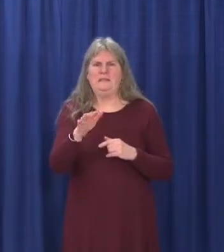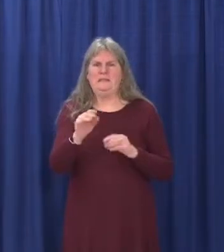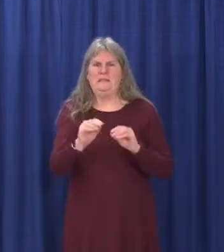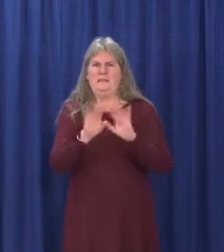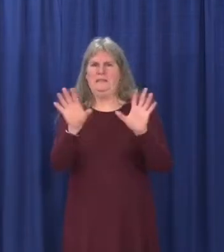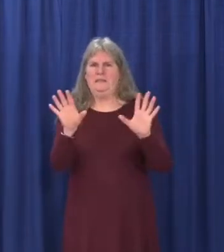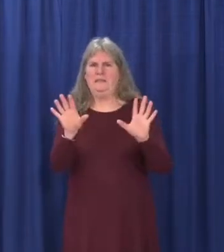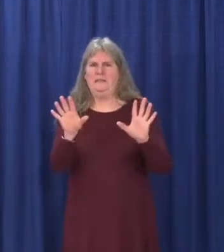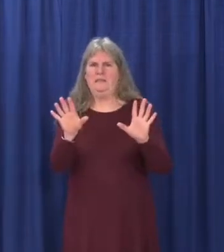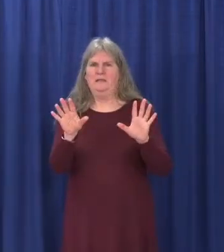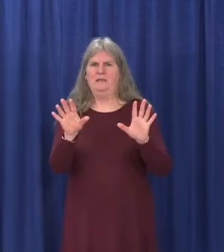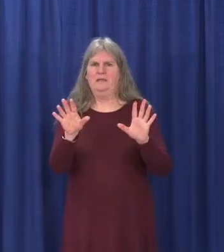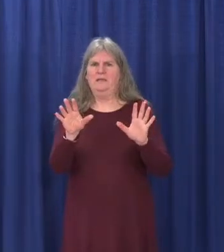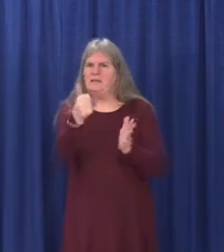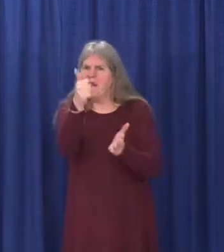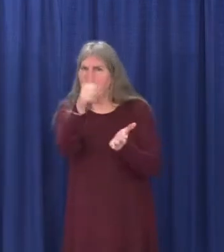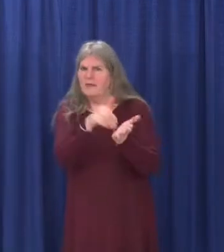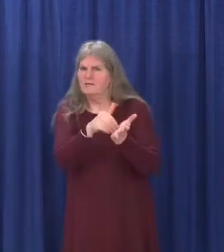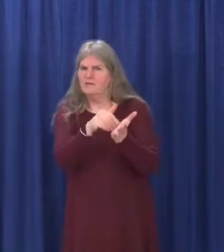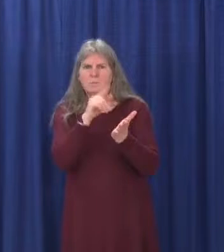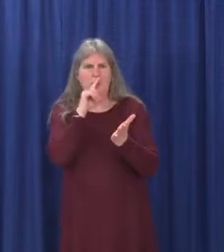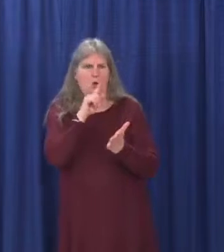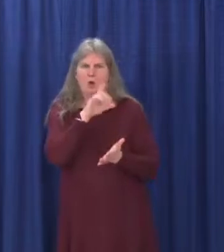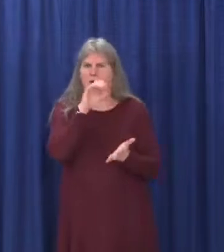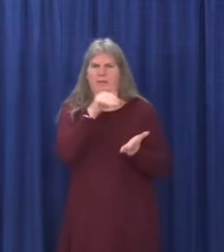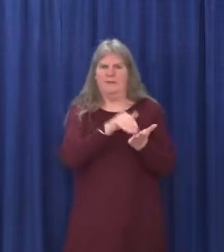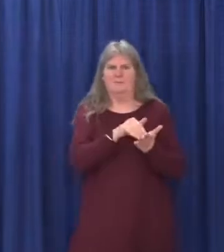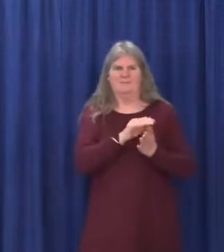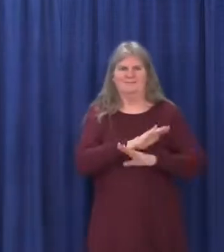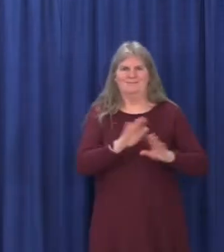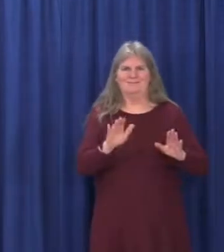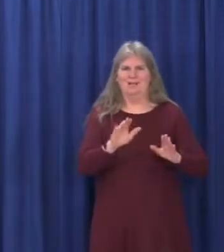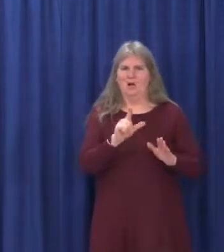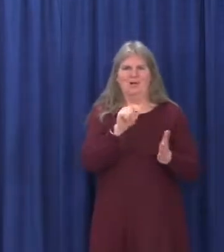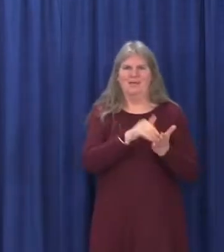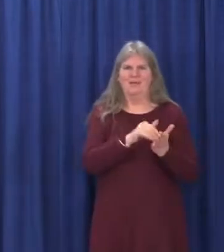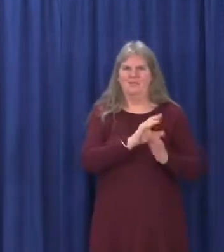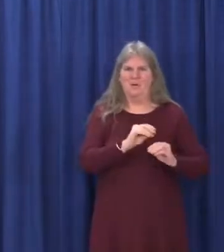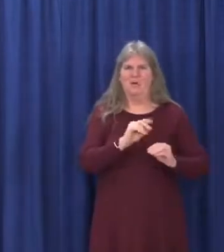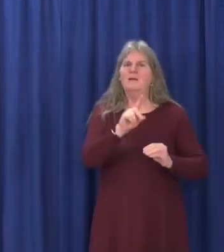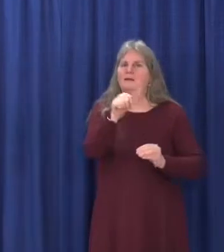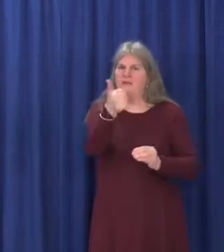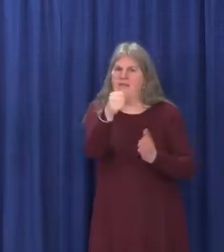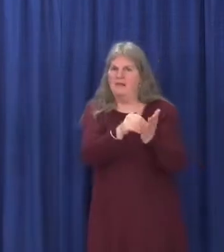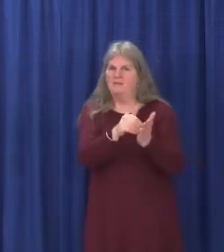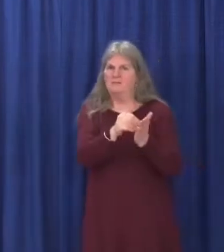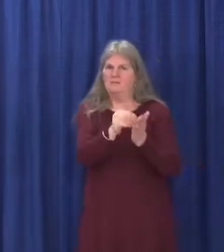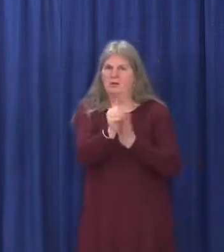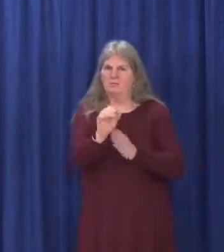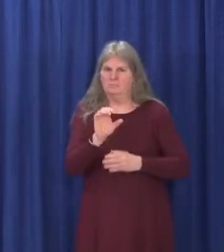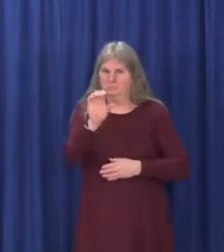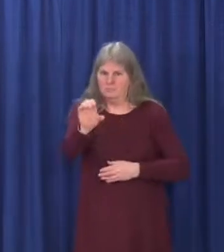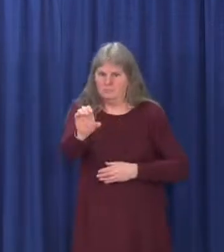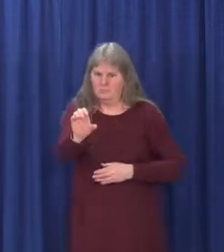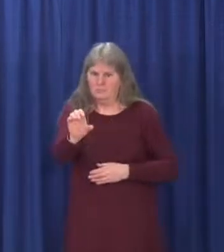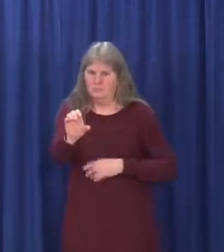it's-- it's-- it's a $10,000 one time, not 100,000. The total-- the maximum of funds available in this